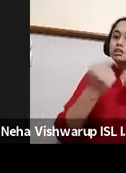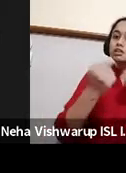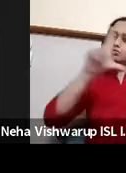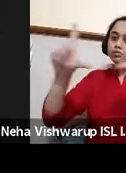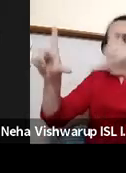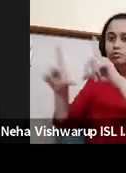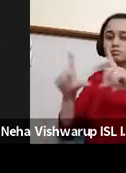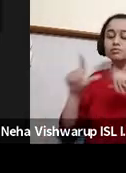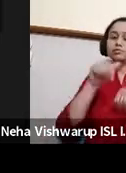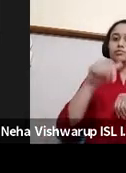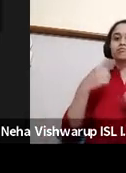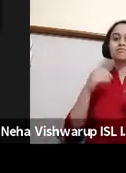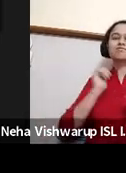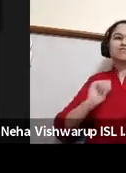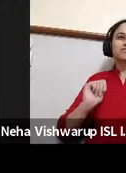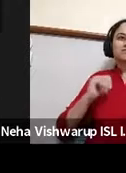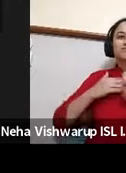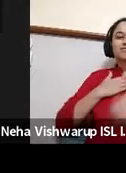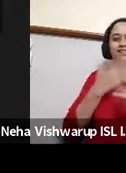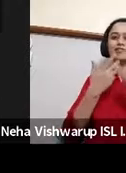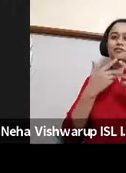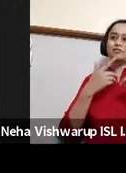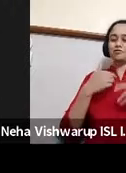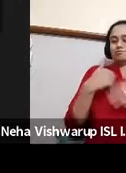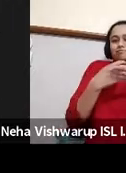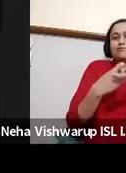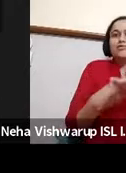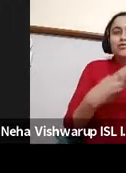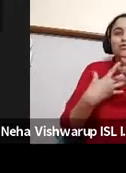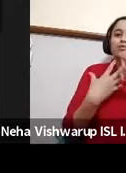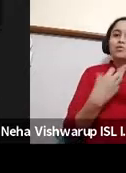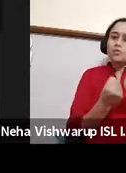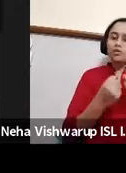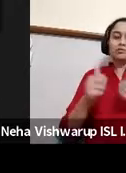formality somewhere between conviction of a performance and the irregularity of rehearsal